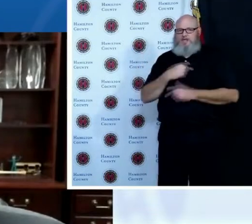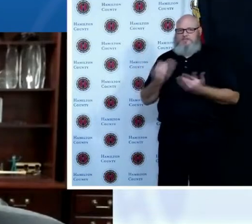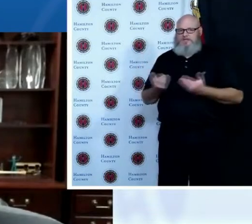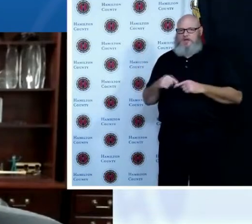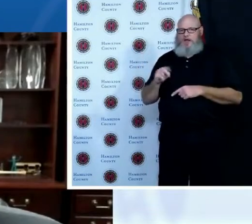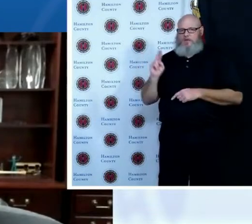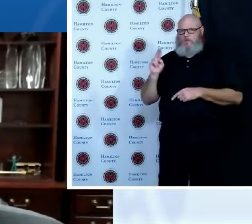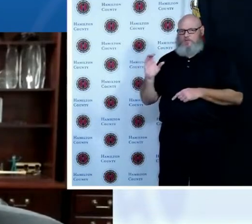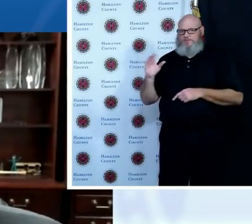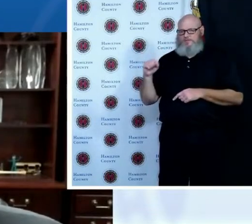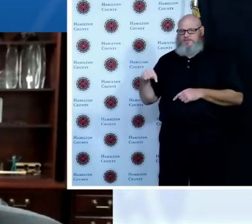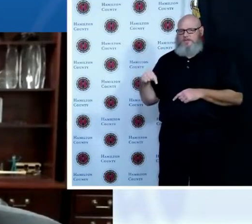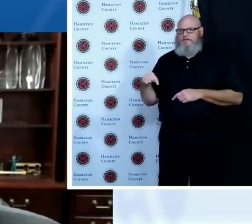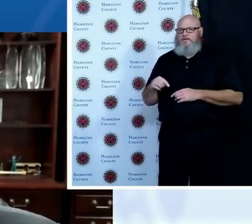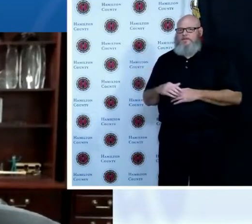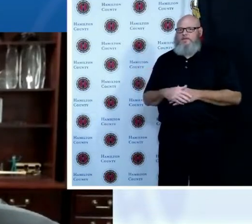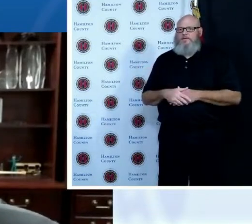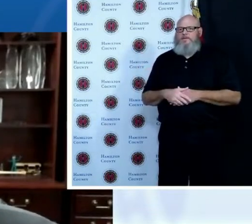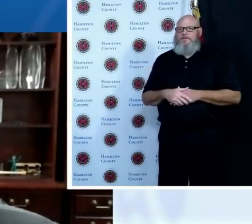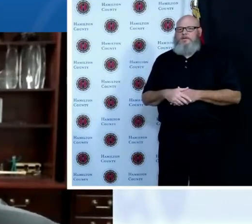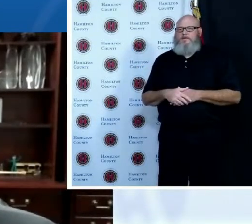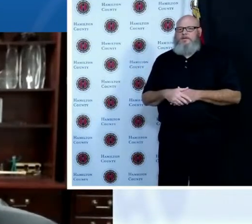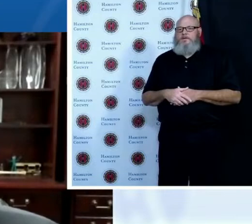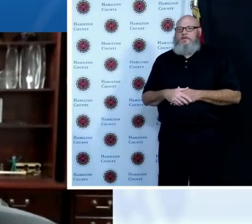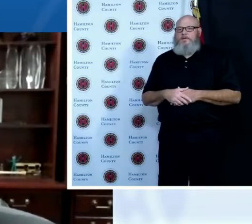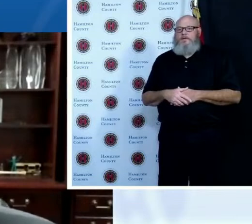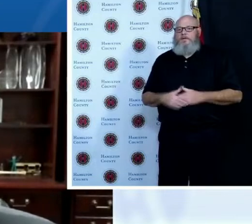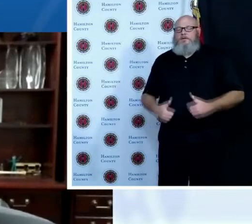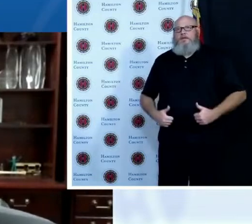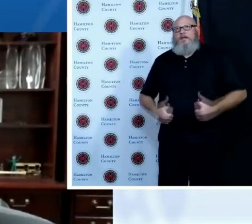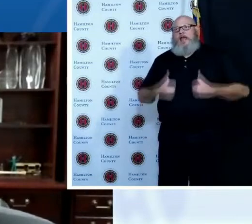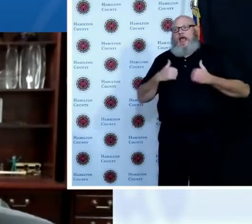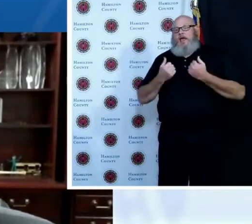that's important one is actually the having the availability of the lines to actually do the